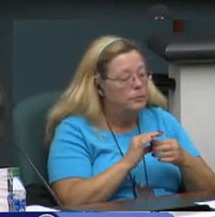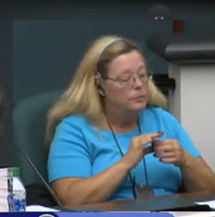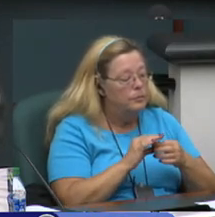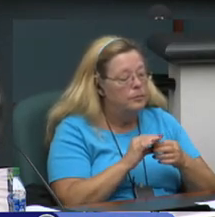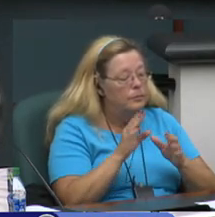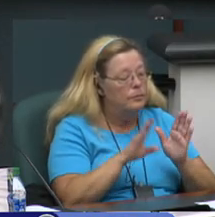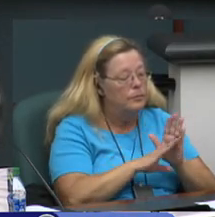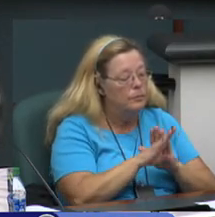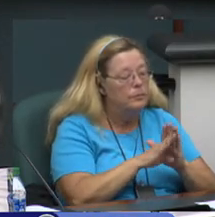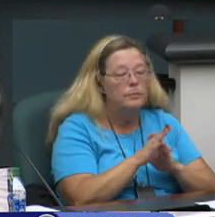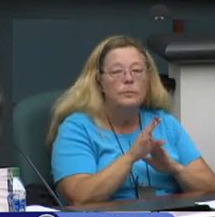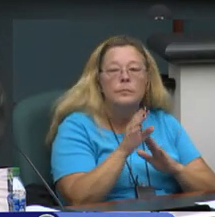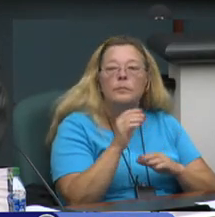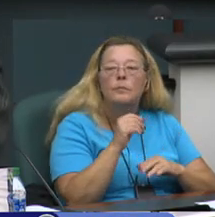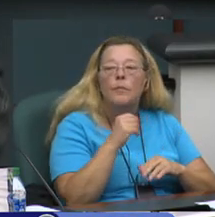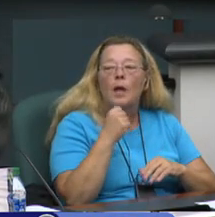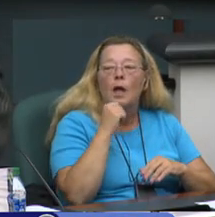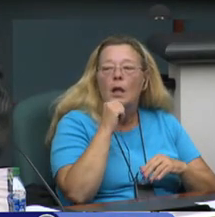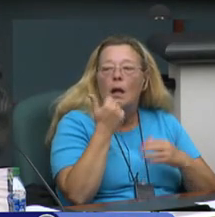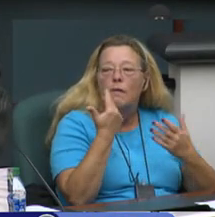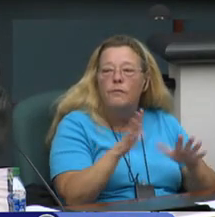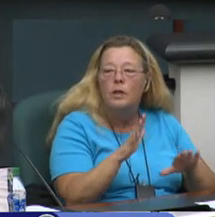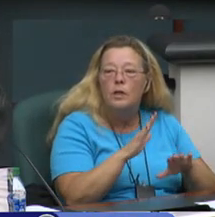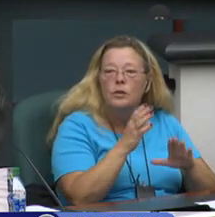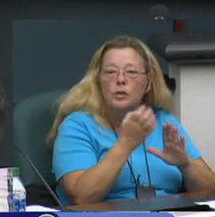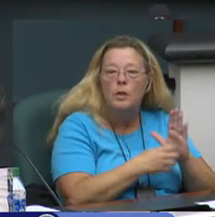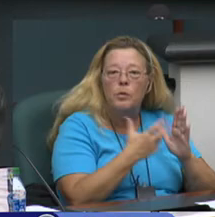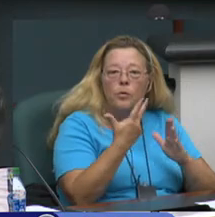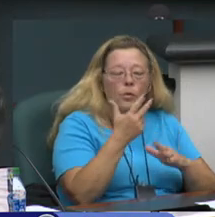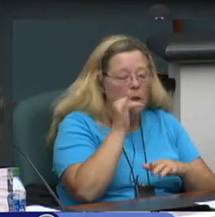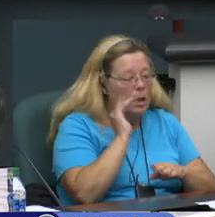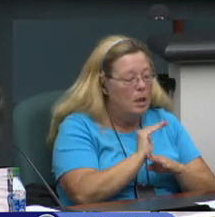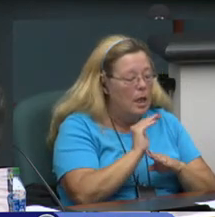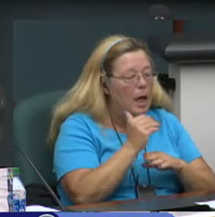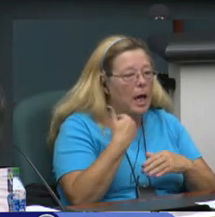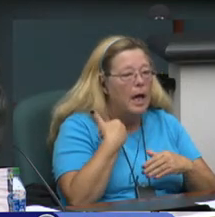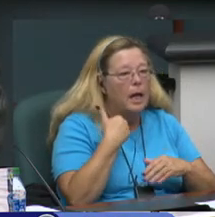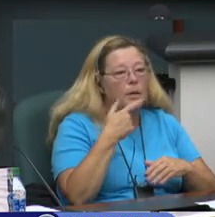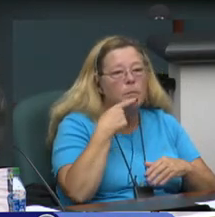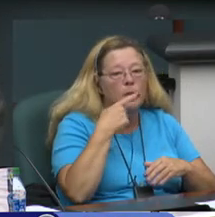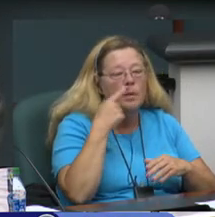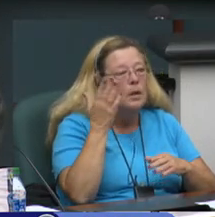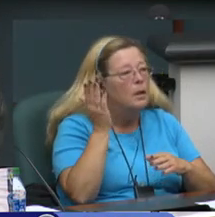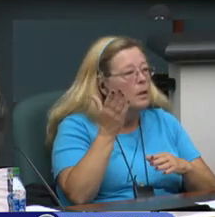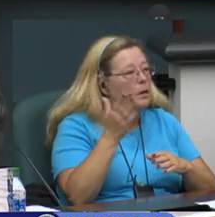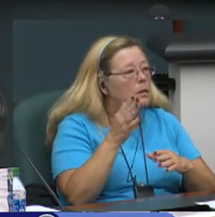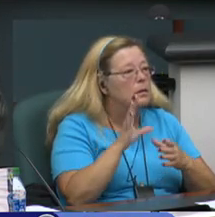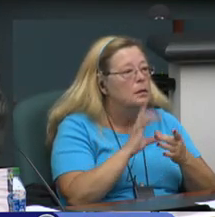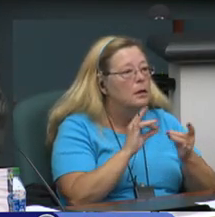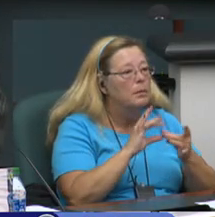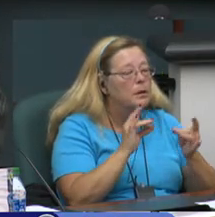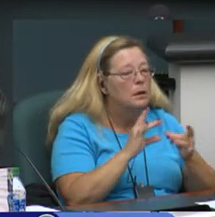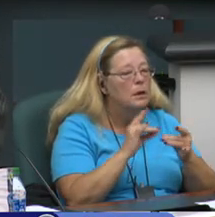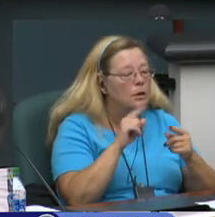on chapter 3 we had public comments until the end of our meeting there was a